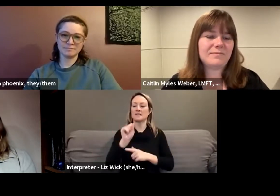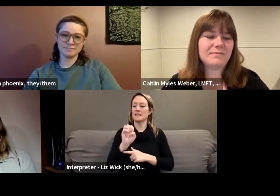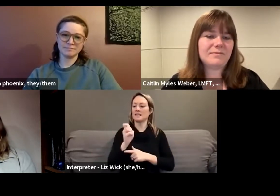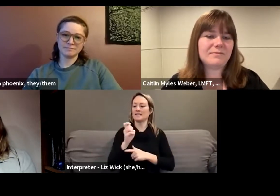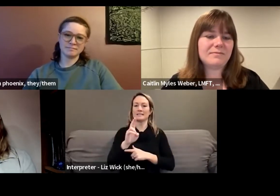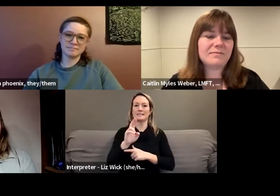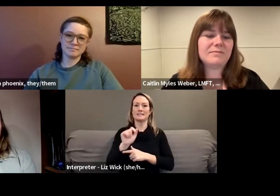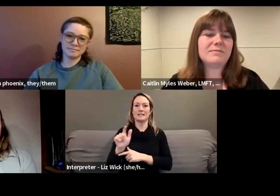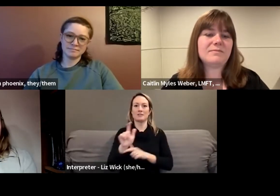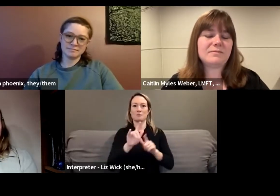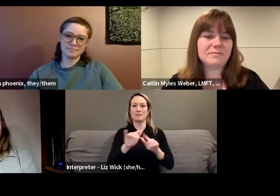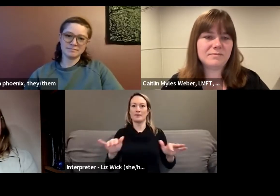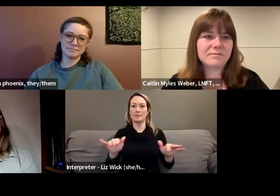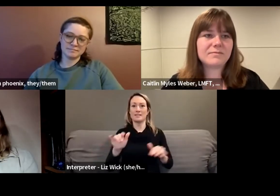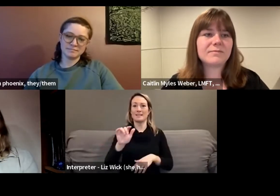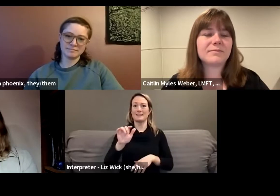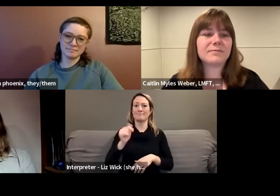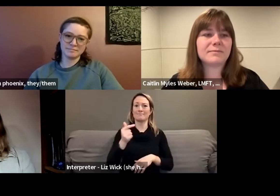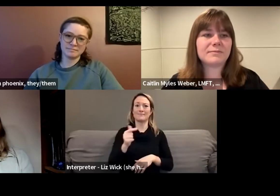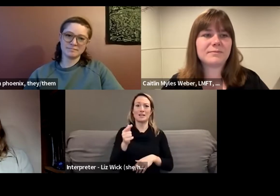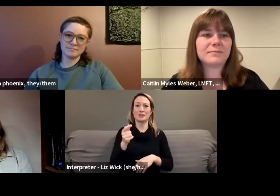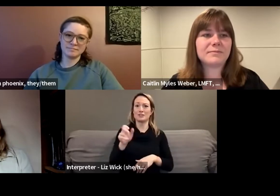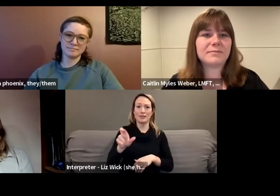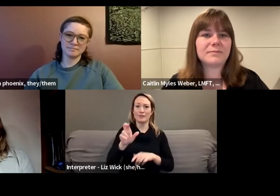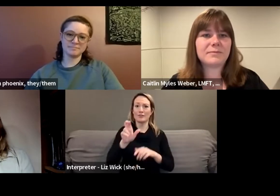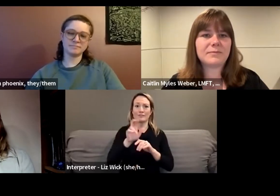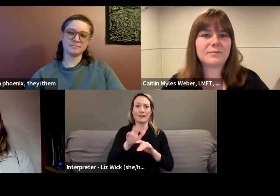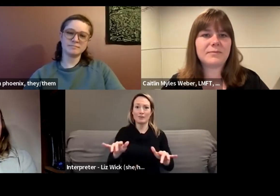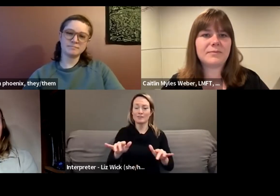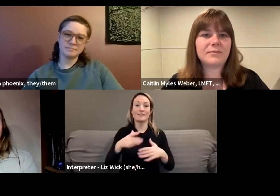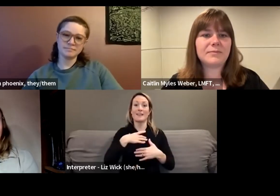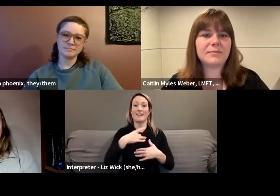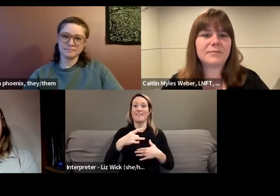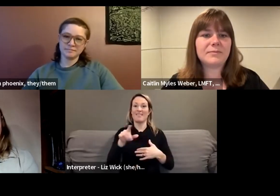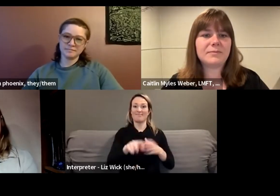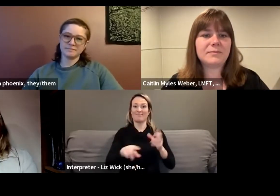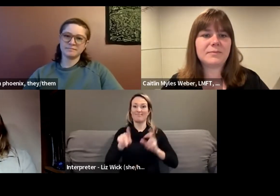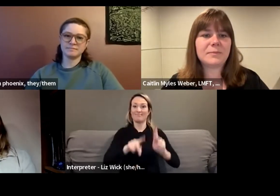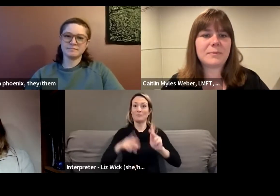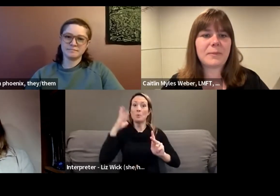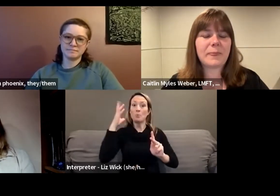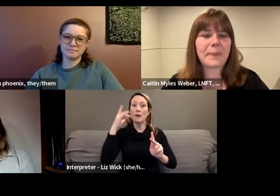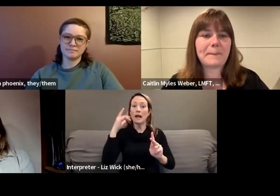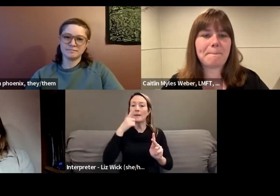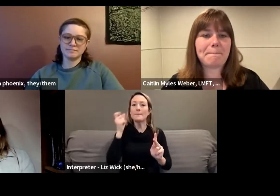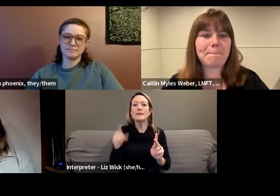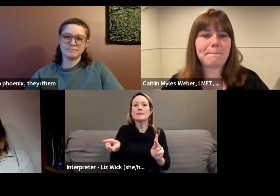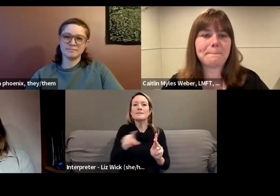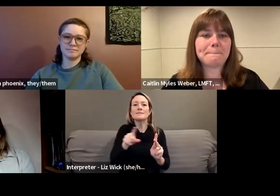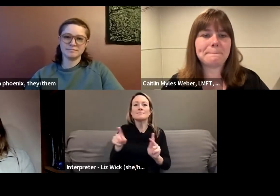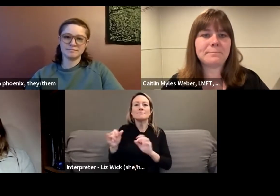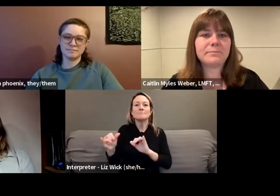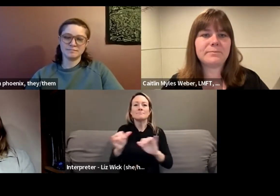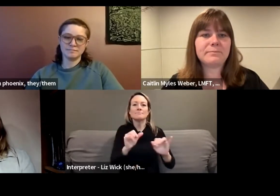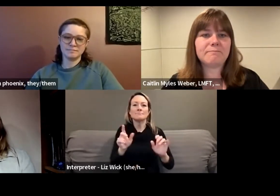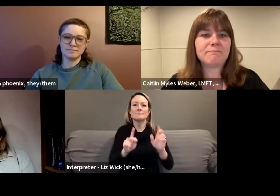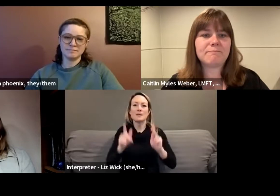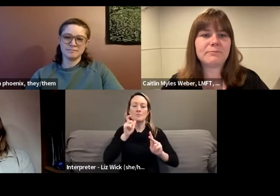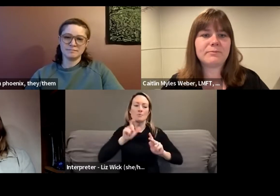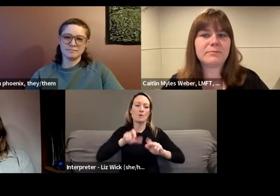gender diversity. Really, I like the diverse individuals because they are individuals who are open to ideas.